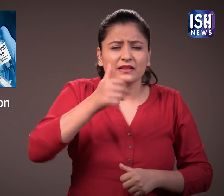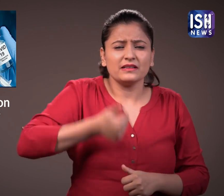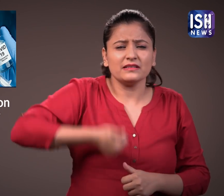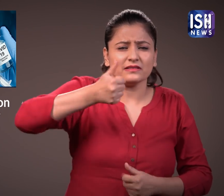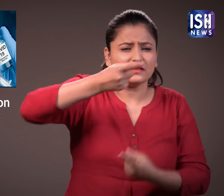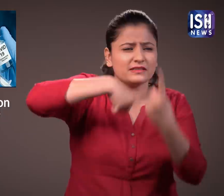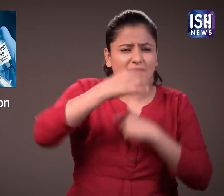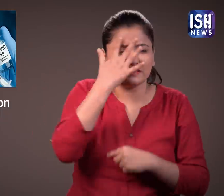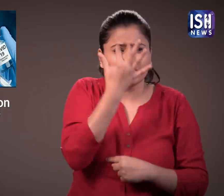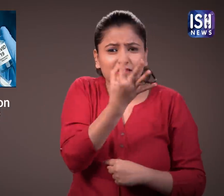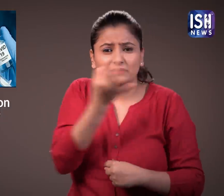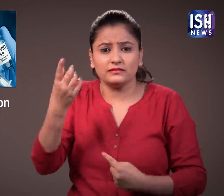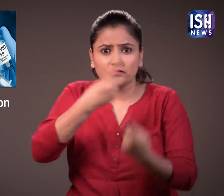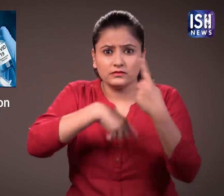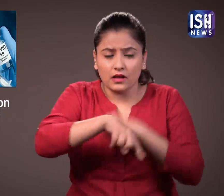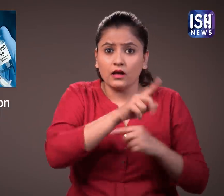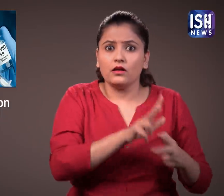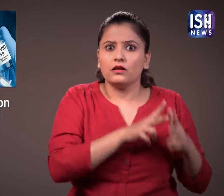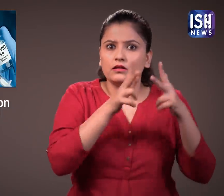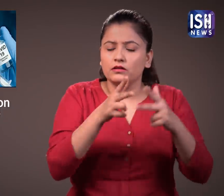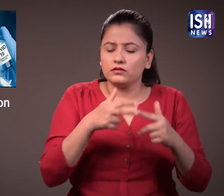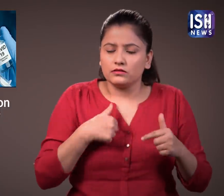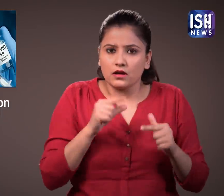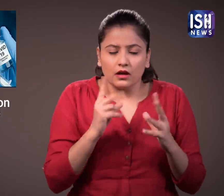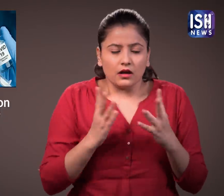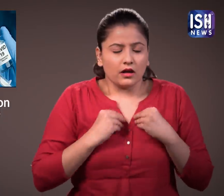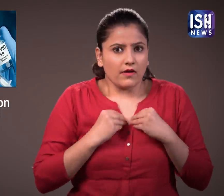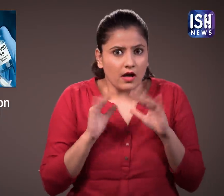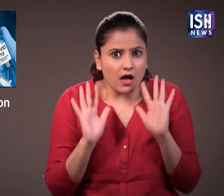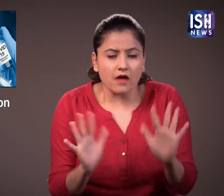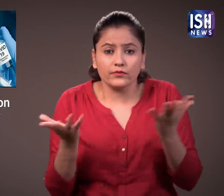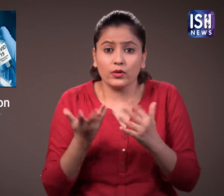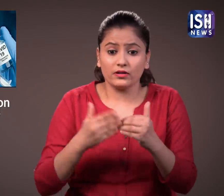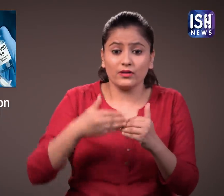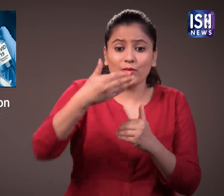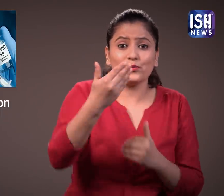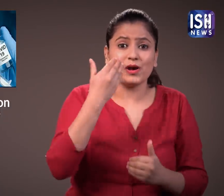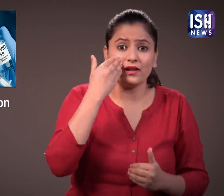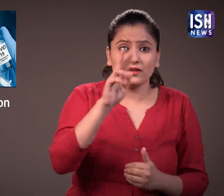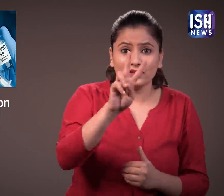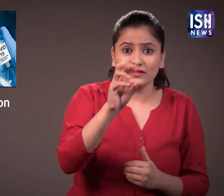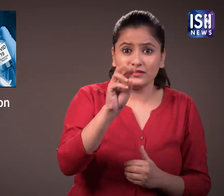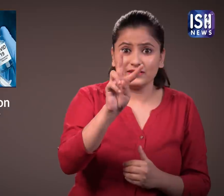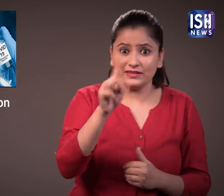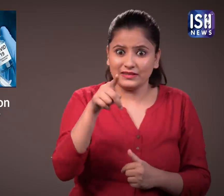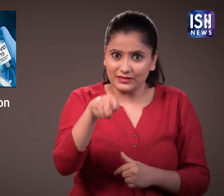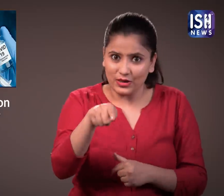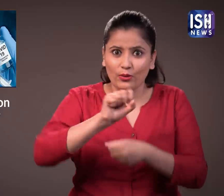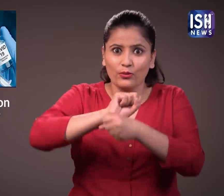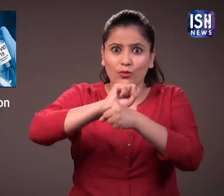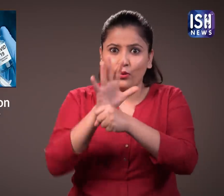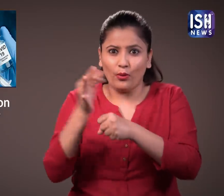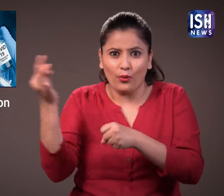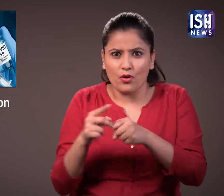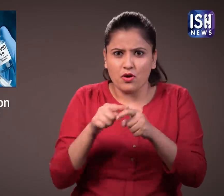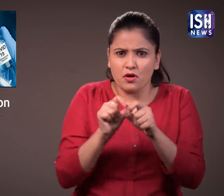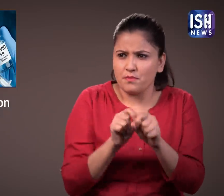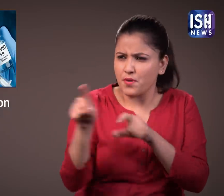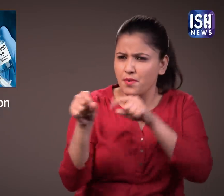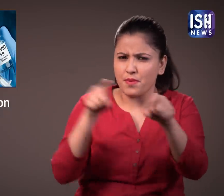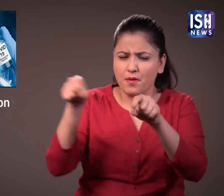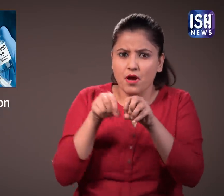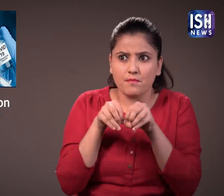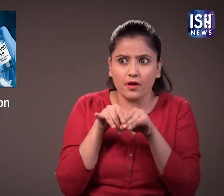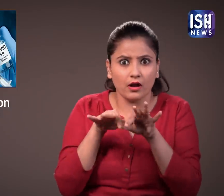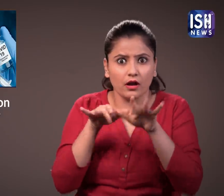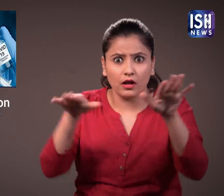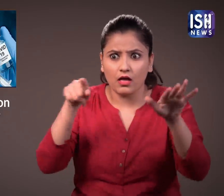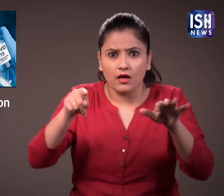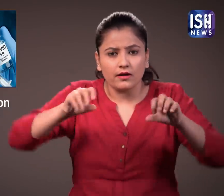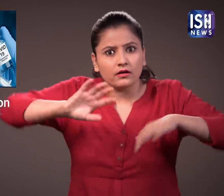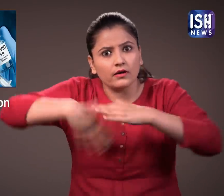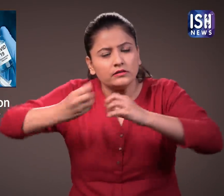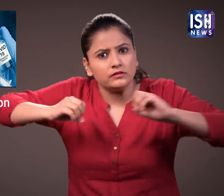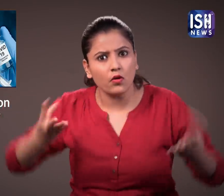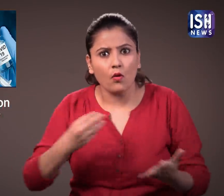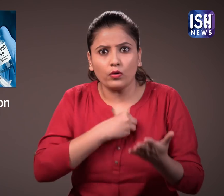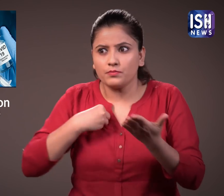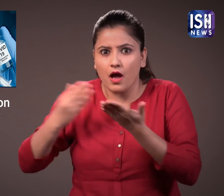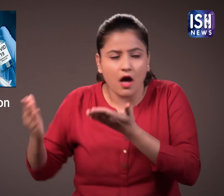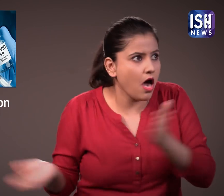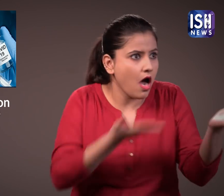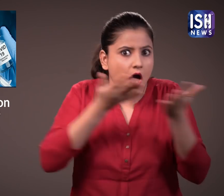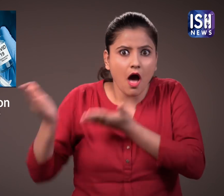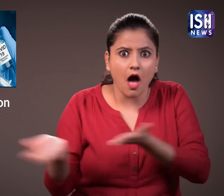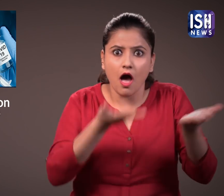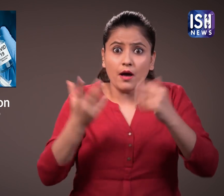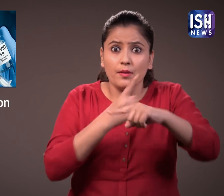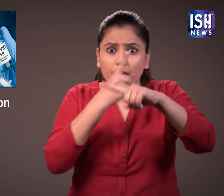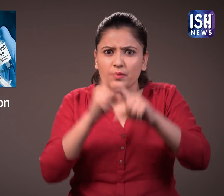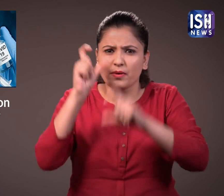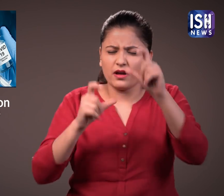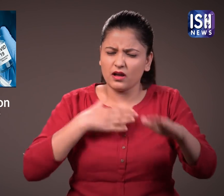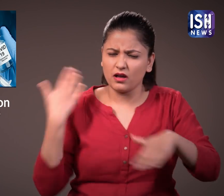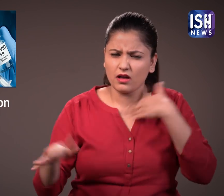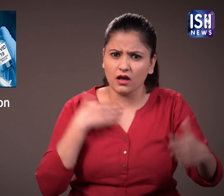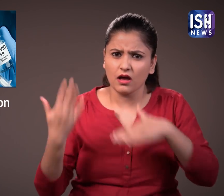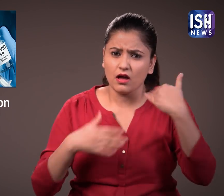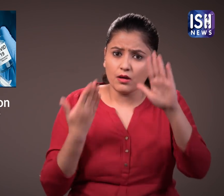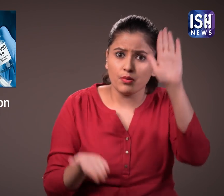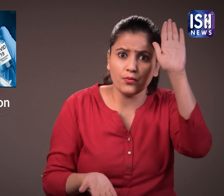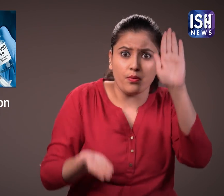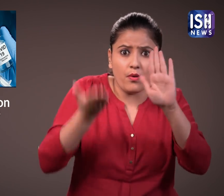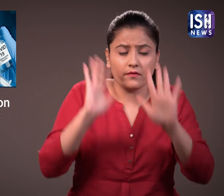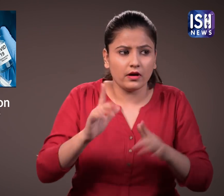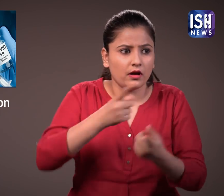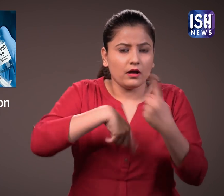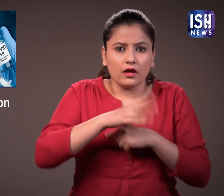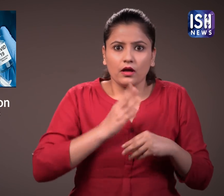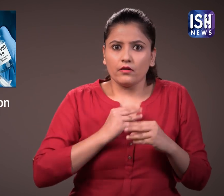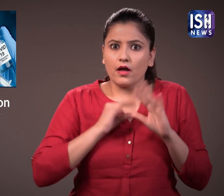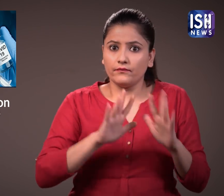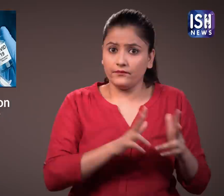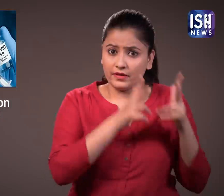Experts also fear that the new COVID strain can lead to more hospitalisations and deaths in the year 2021.